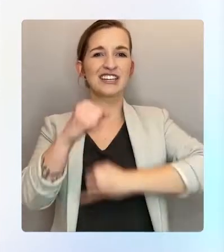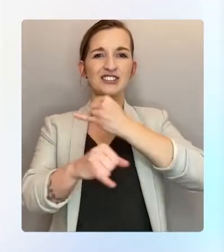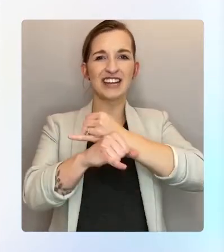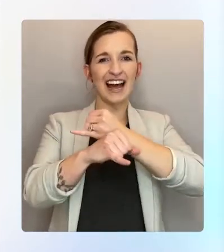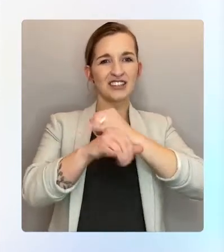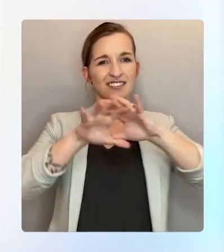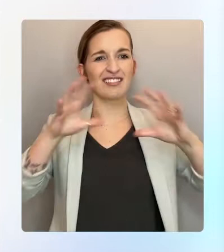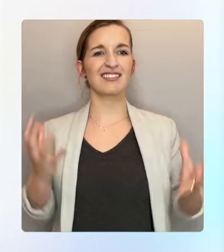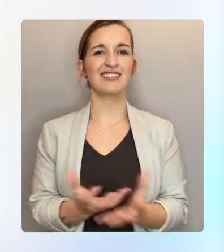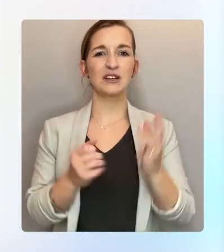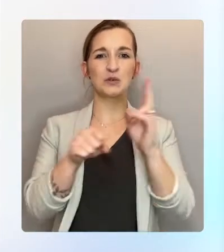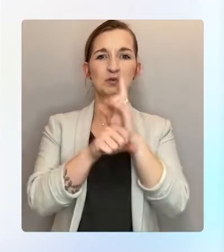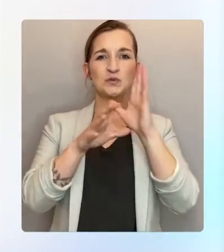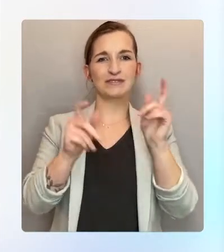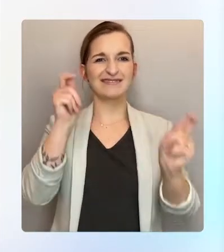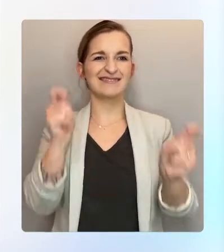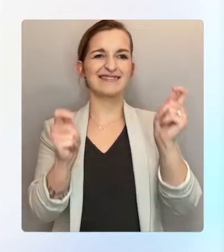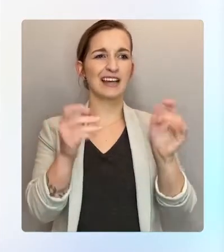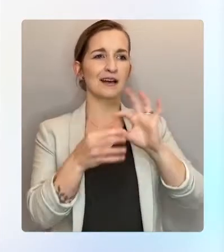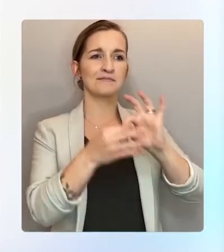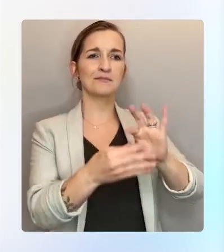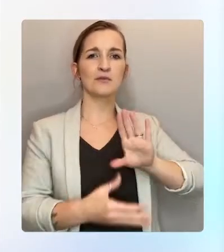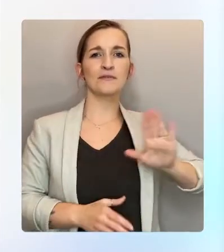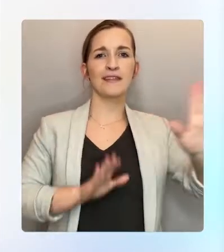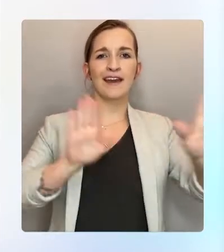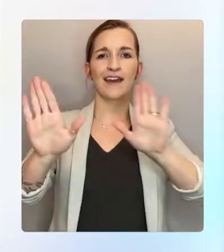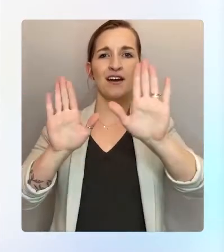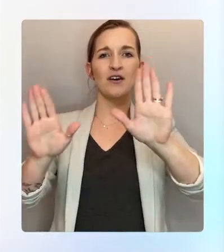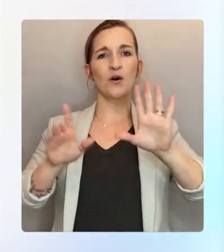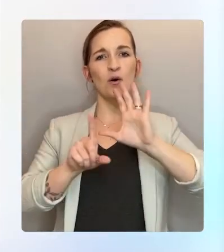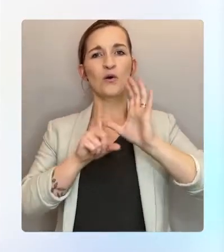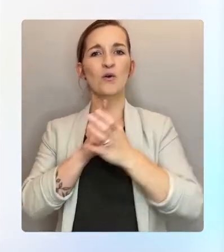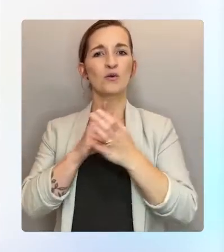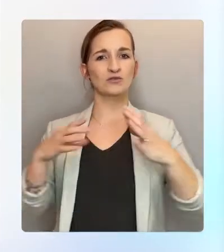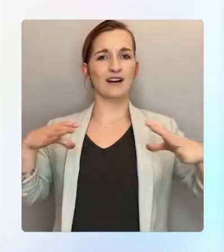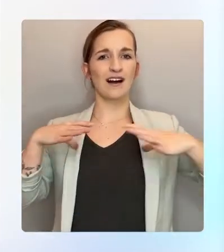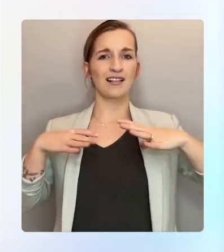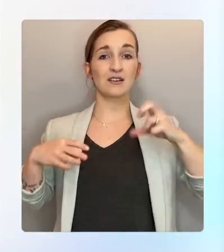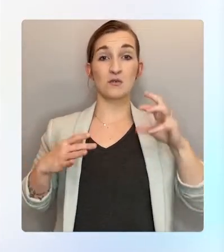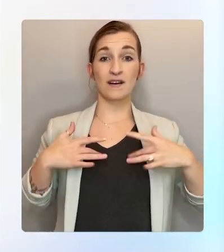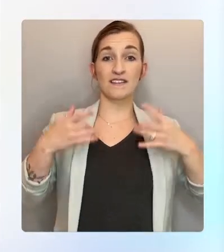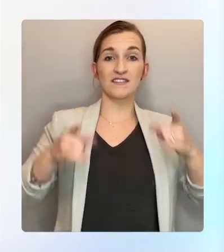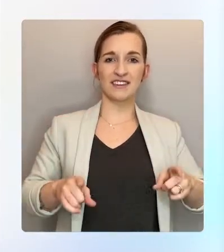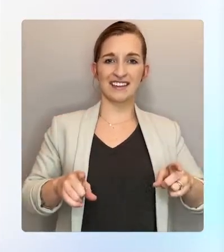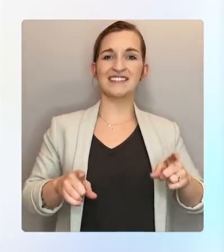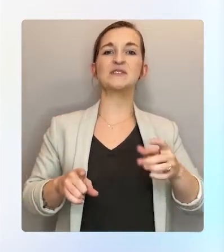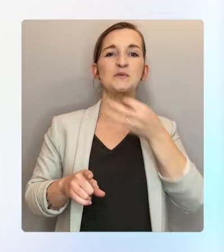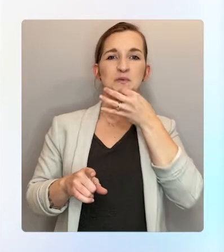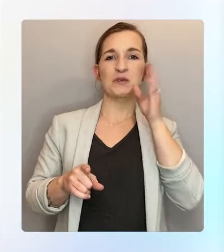and bundles tied to cultural holidays or events, we'll soon also provide you with the tools to select different discounts